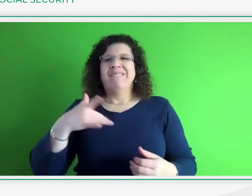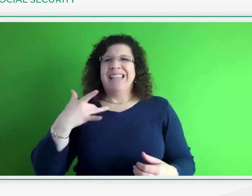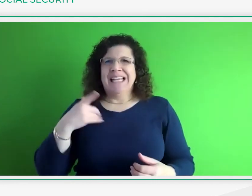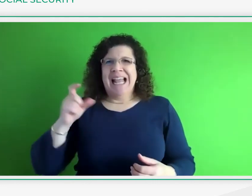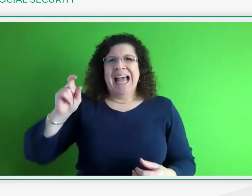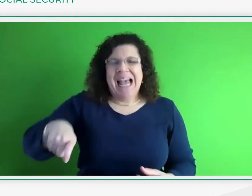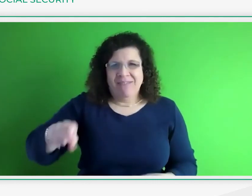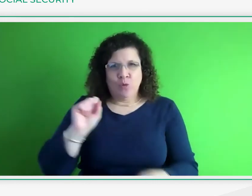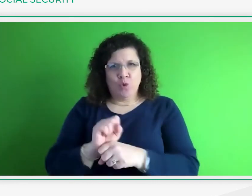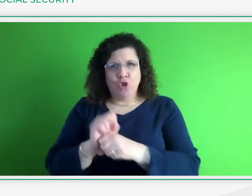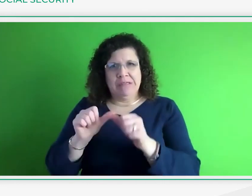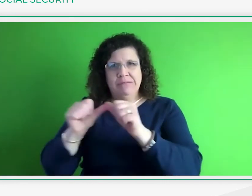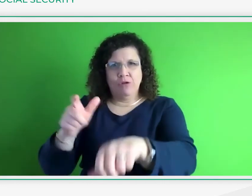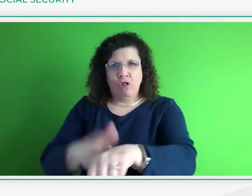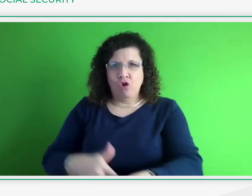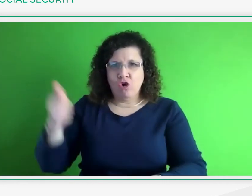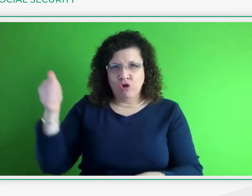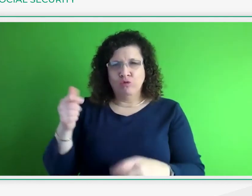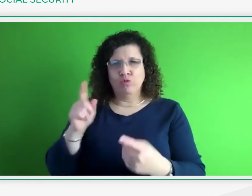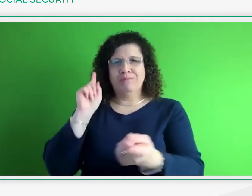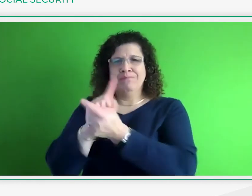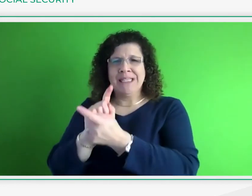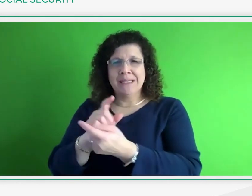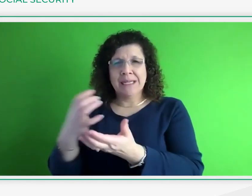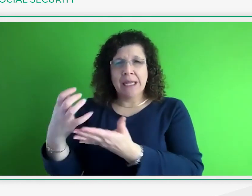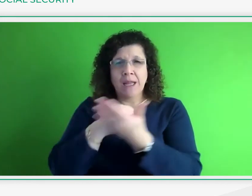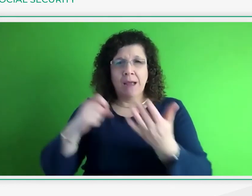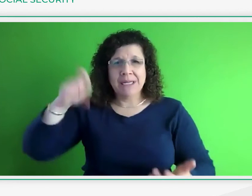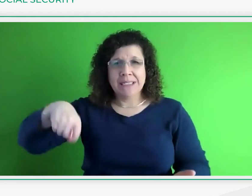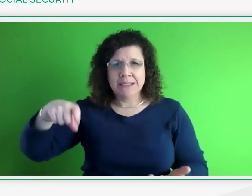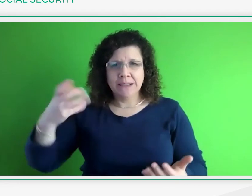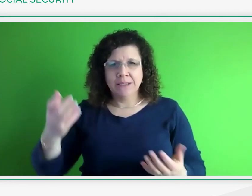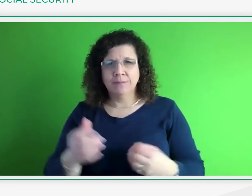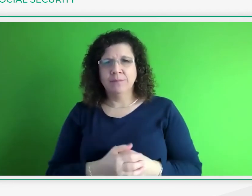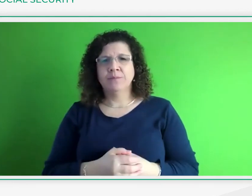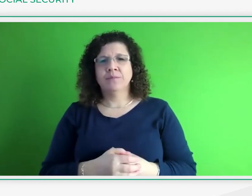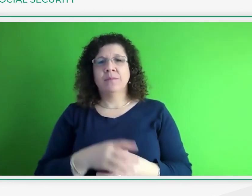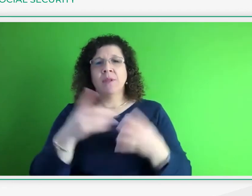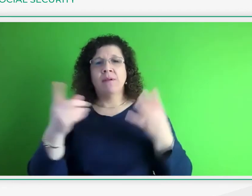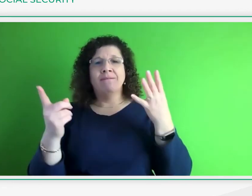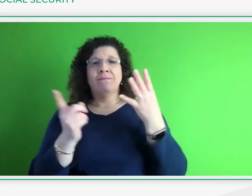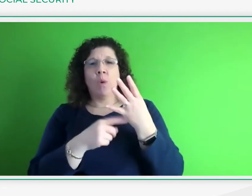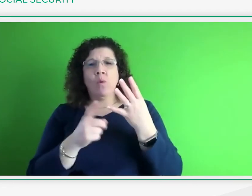Or you just feel like you have to work longer for some reason, to meet your income needs that you have.